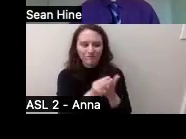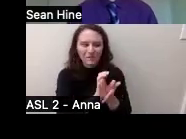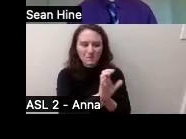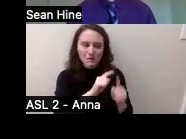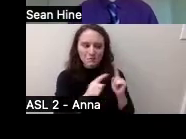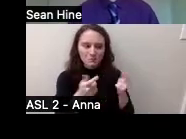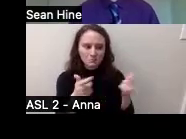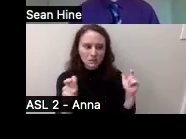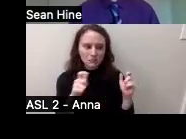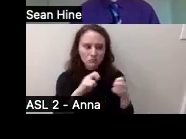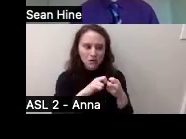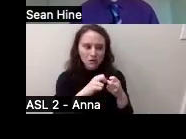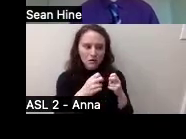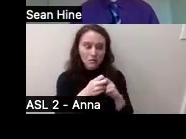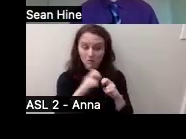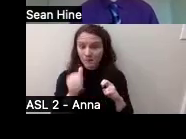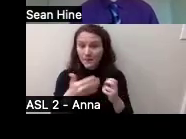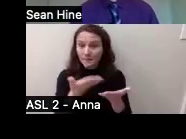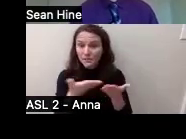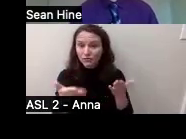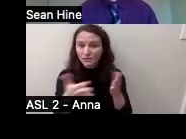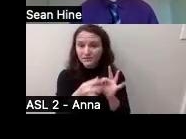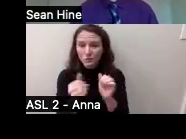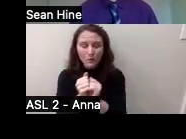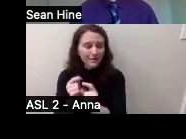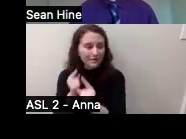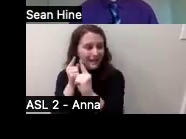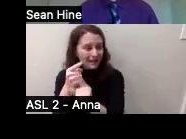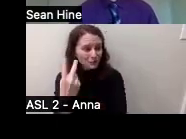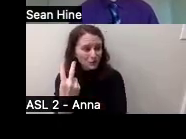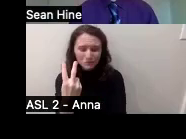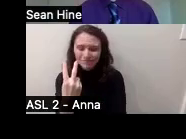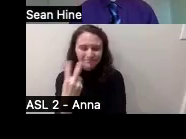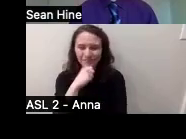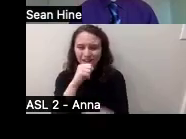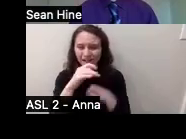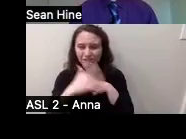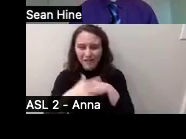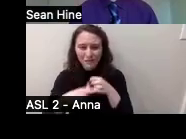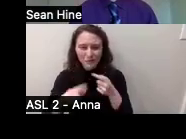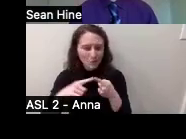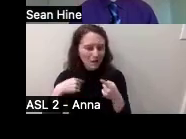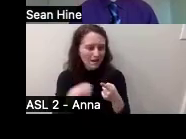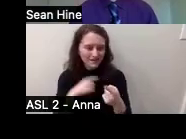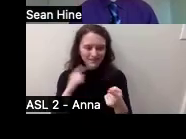The materials that were related to aim two simply will not be available to us for an unknown amount of time.